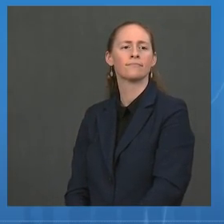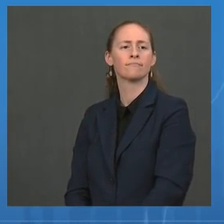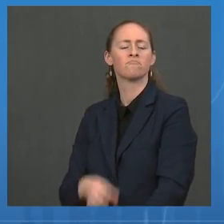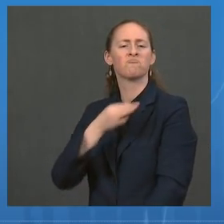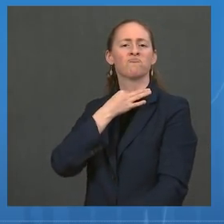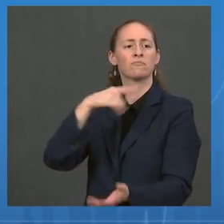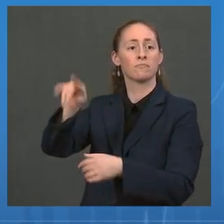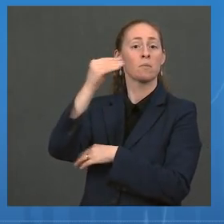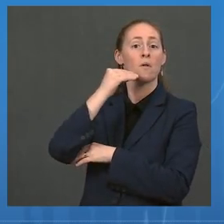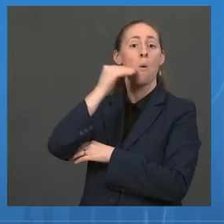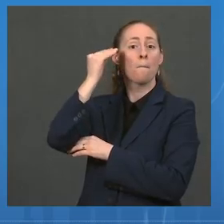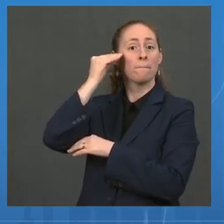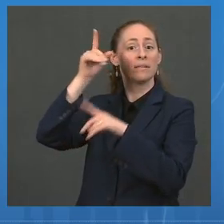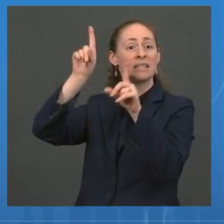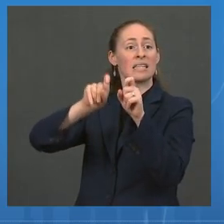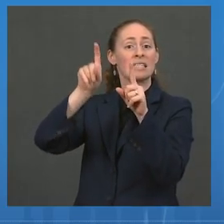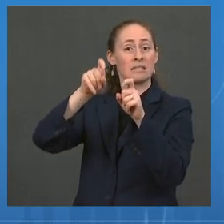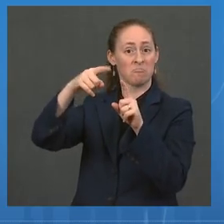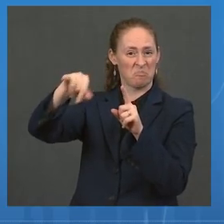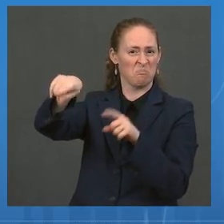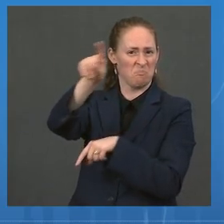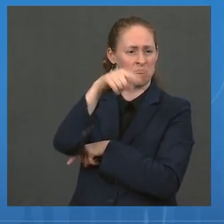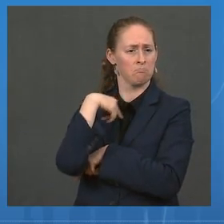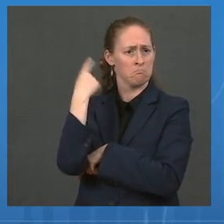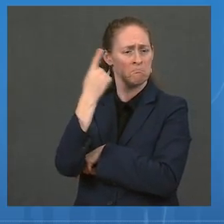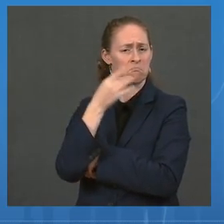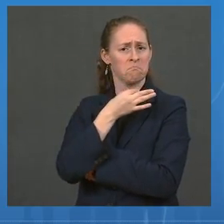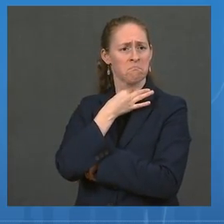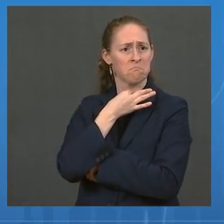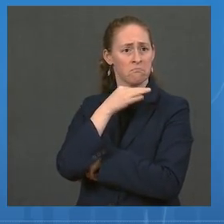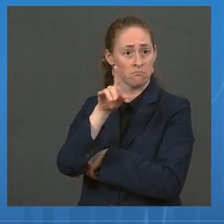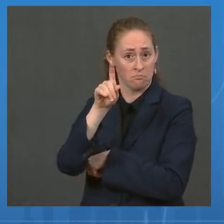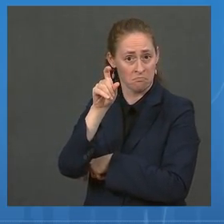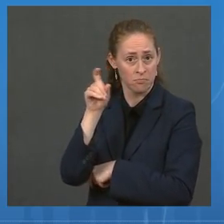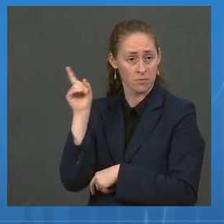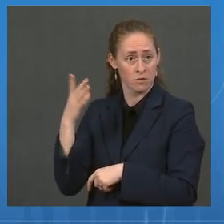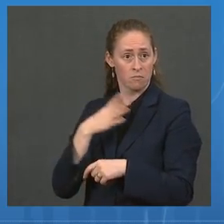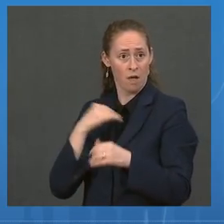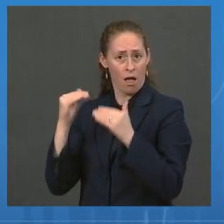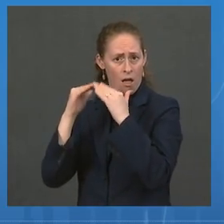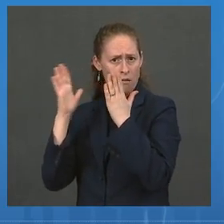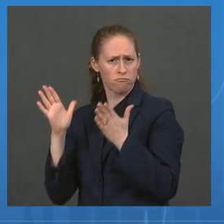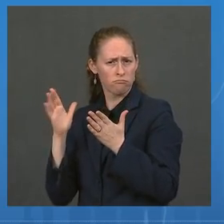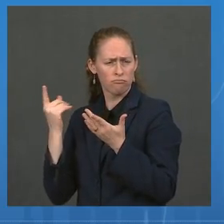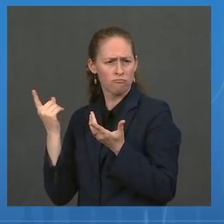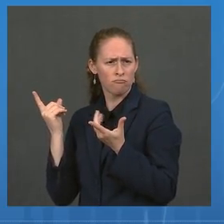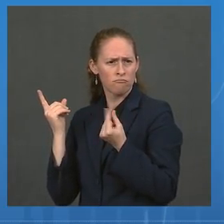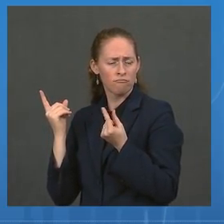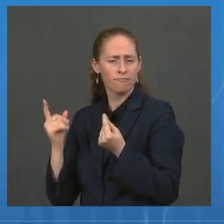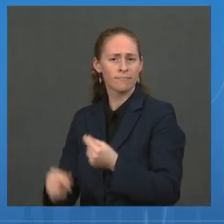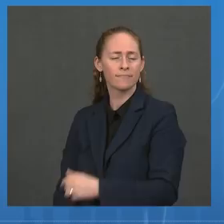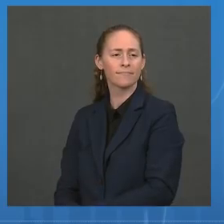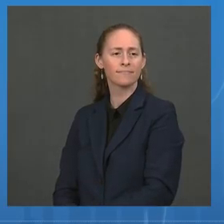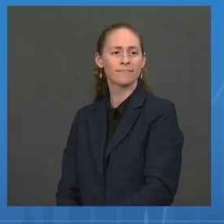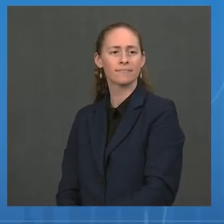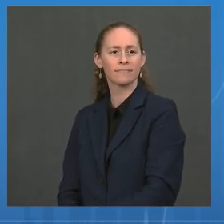is planning on investing in -- are they all going towards putting more at-home testing on shelves in retail settings?